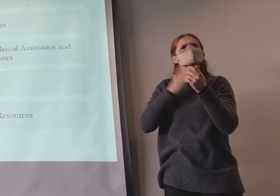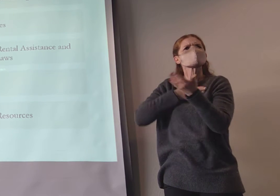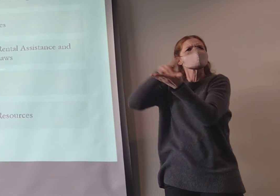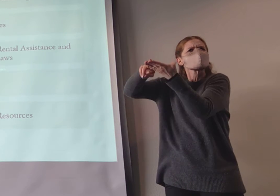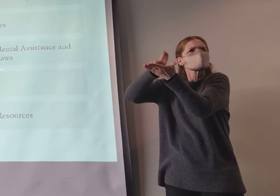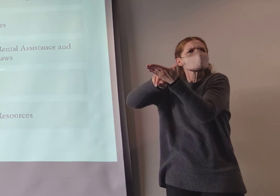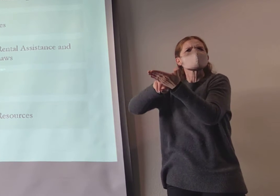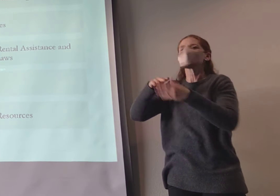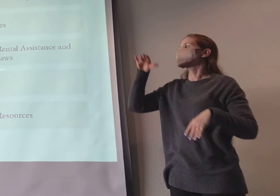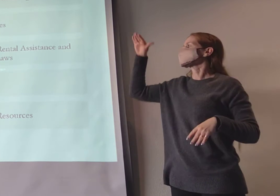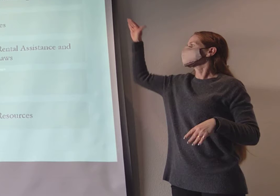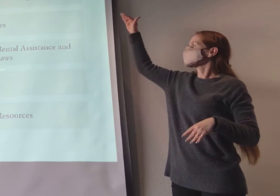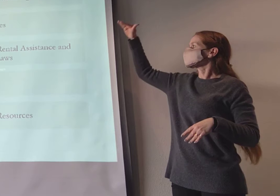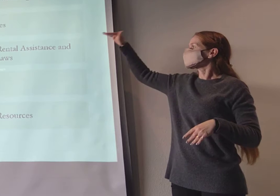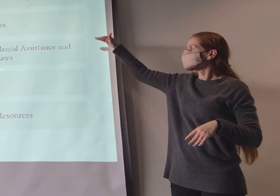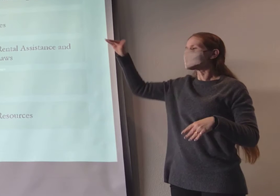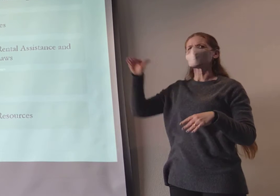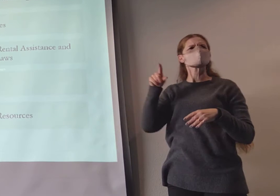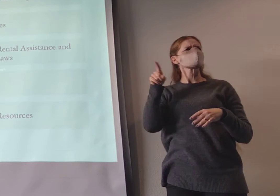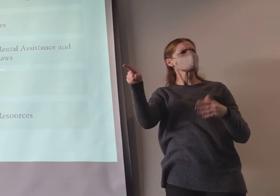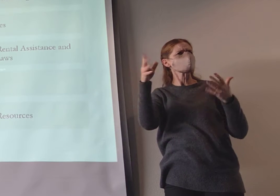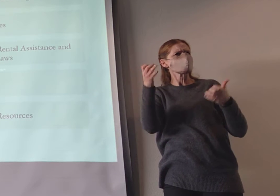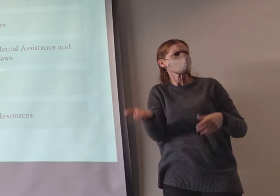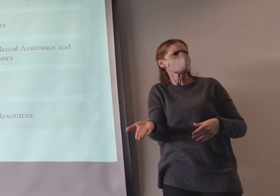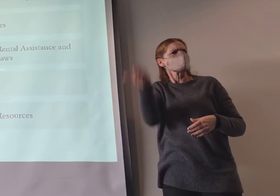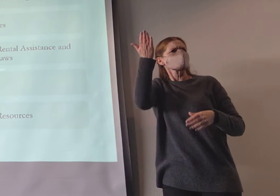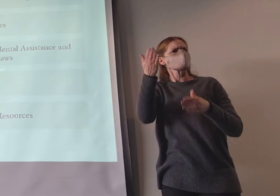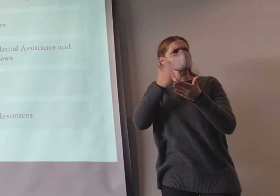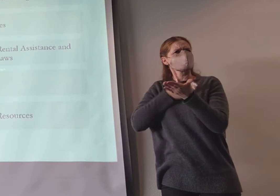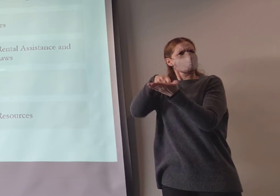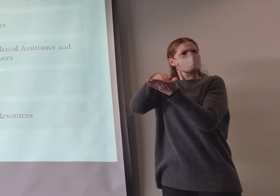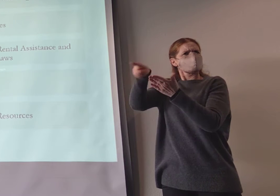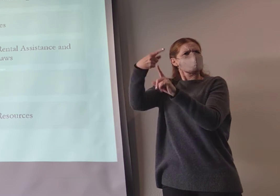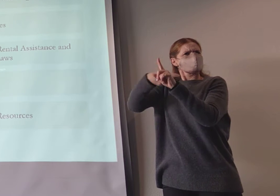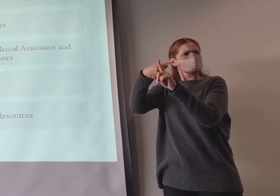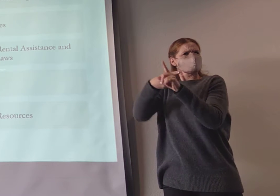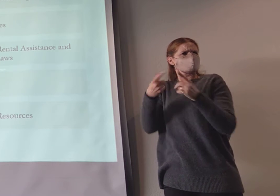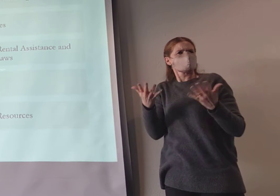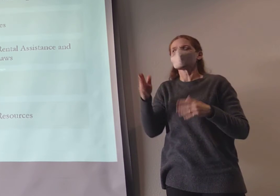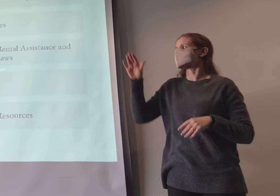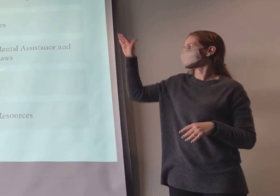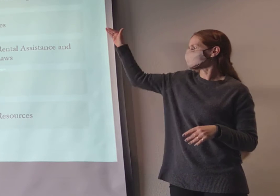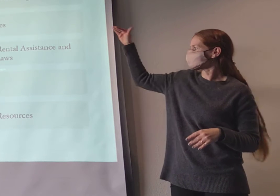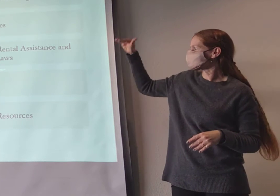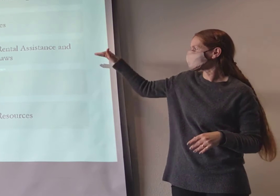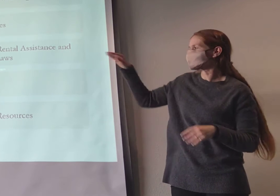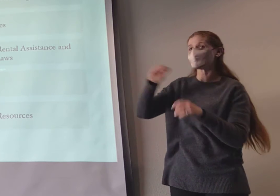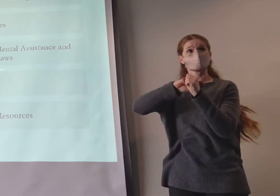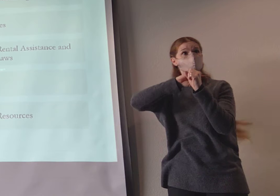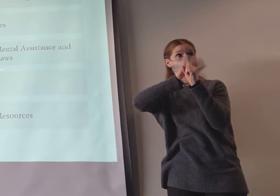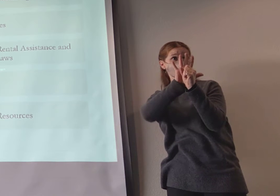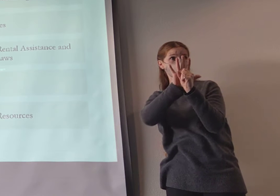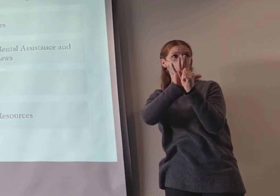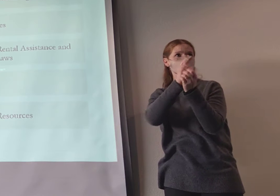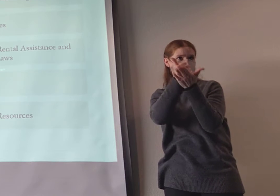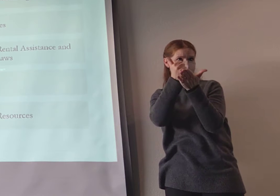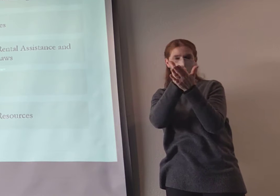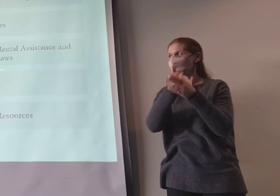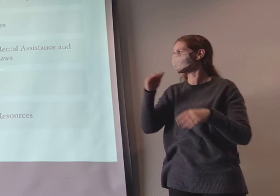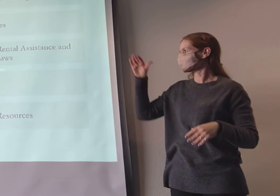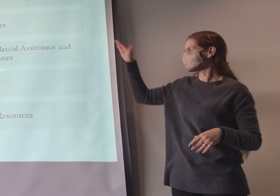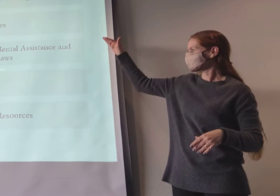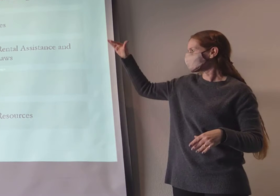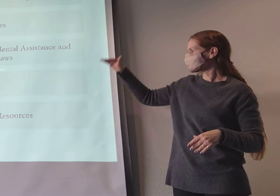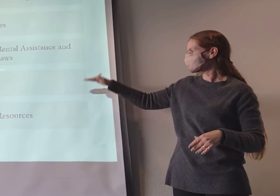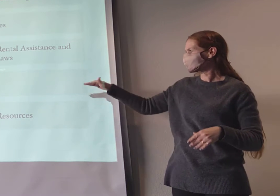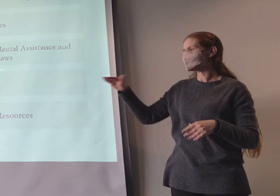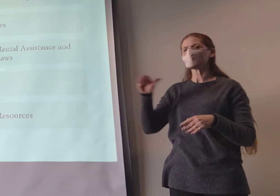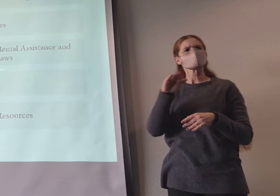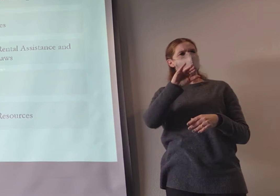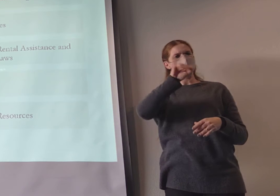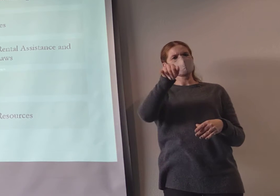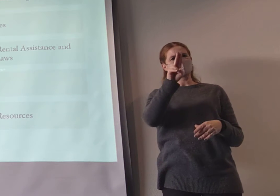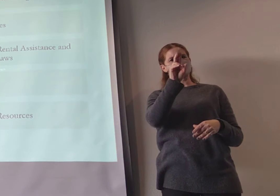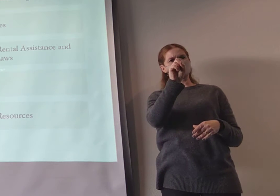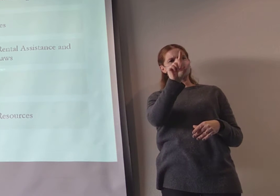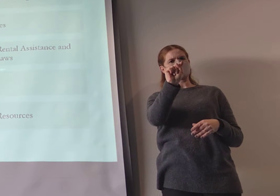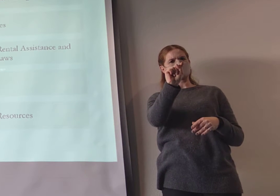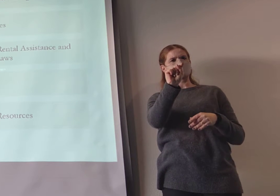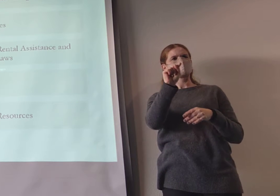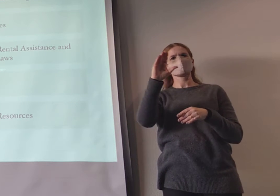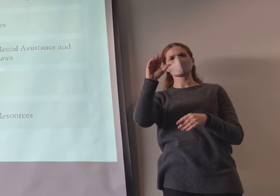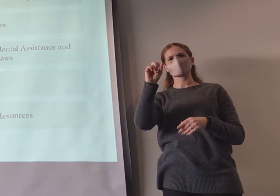assistance and temporary laws, just cause, and what community resources are available.